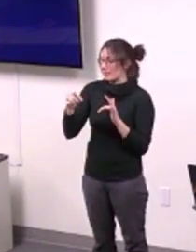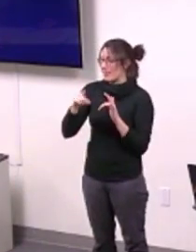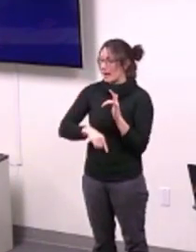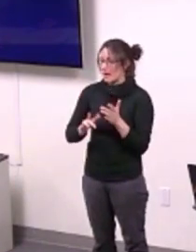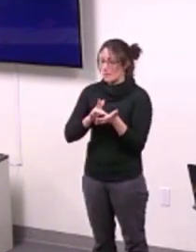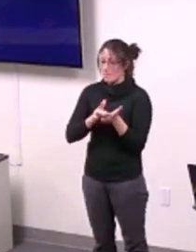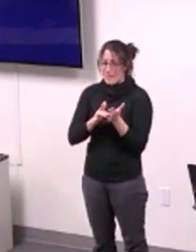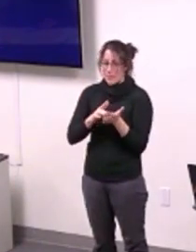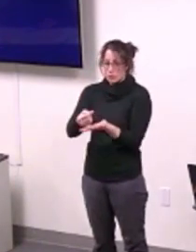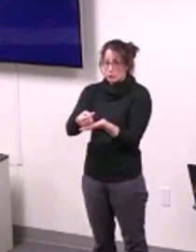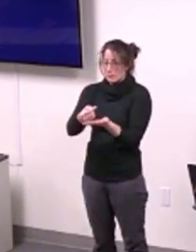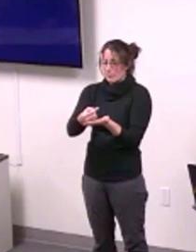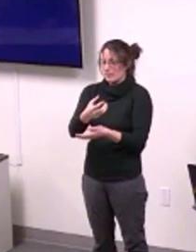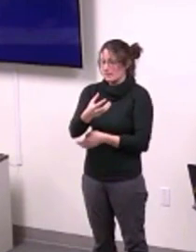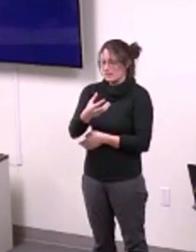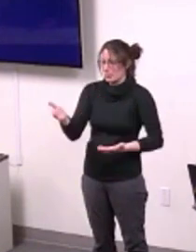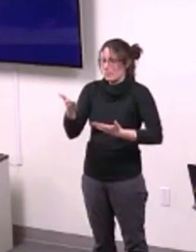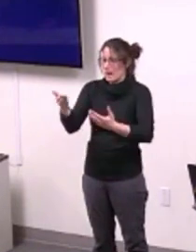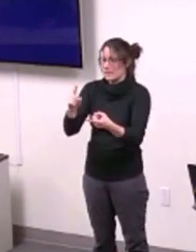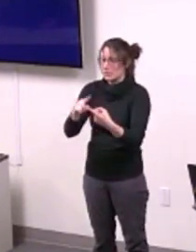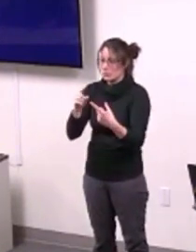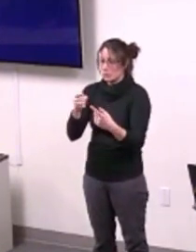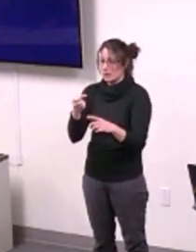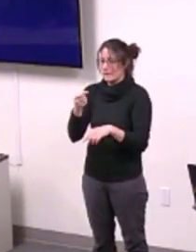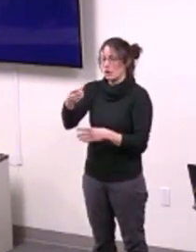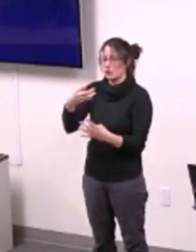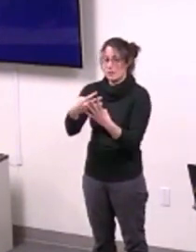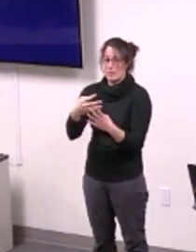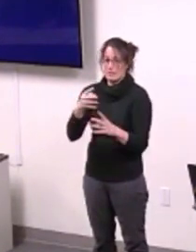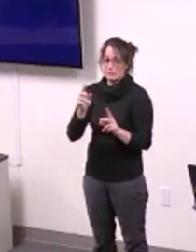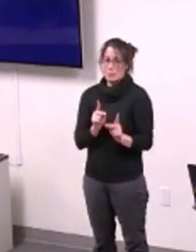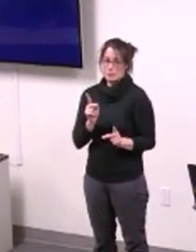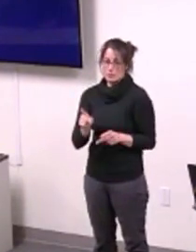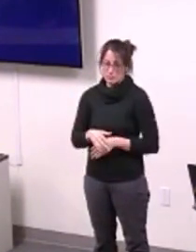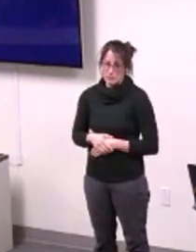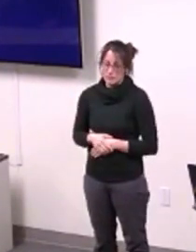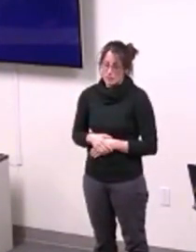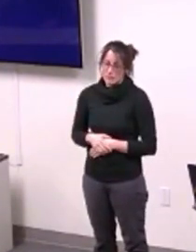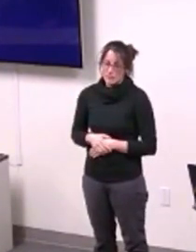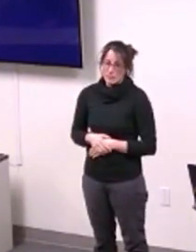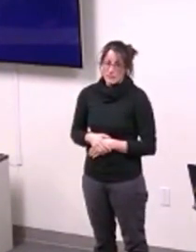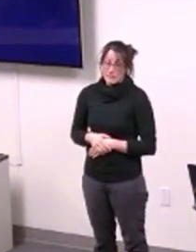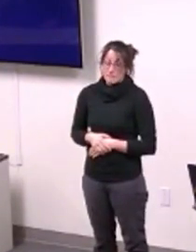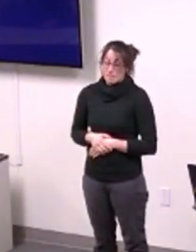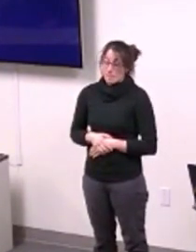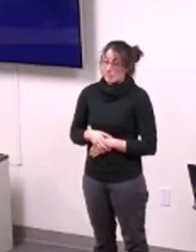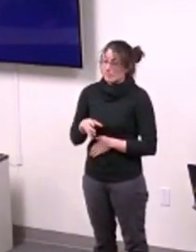and other things being provided to incarcerated folks. Yeah, and that's what I'll say for, for right now.